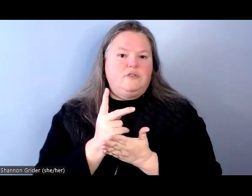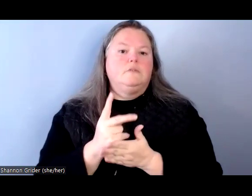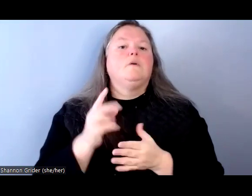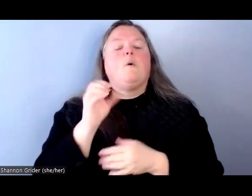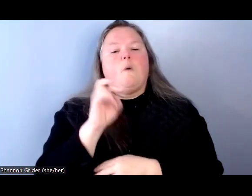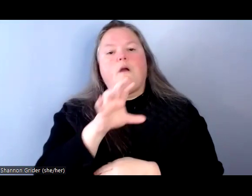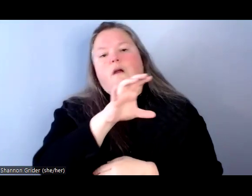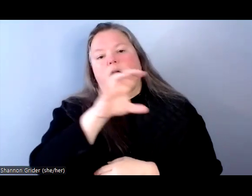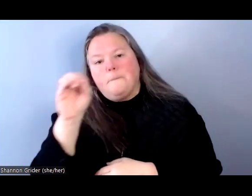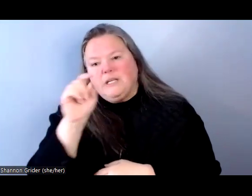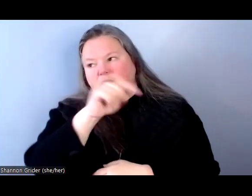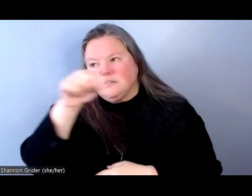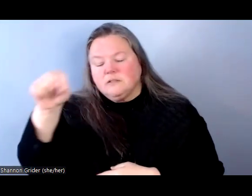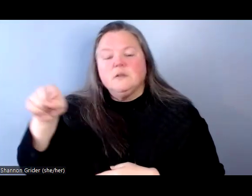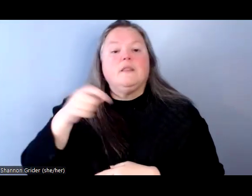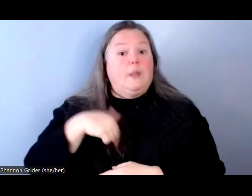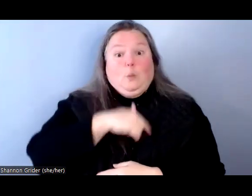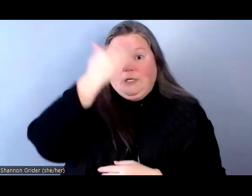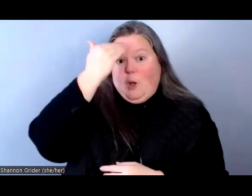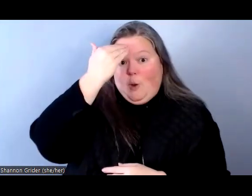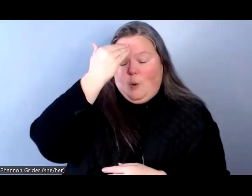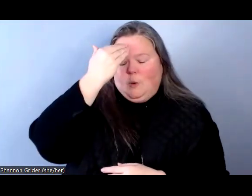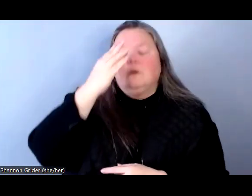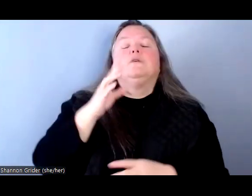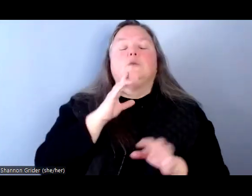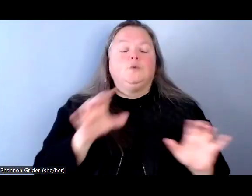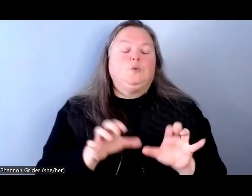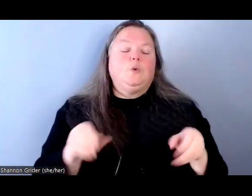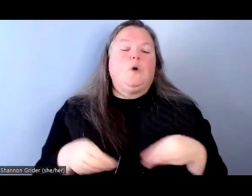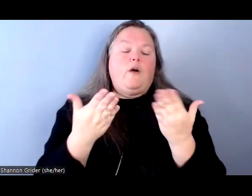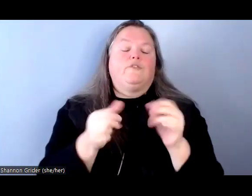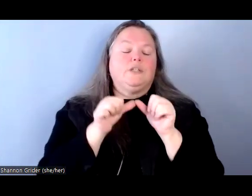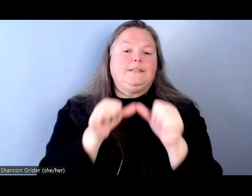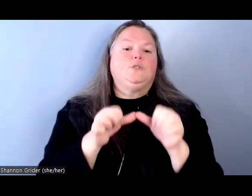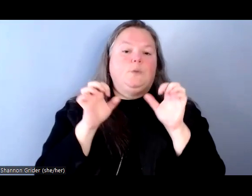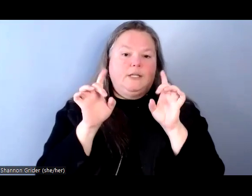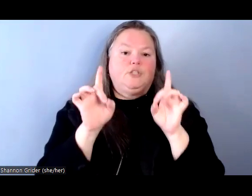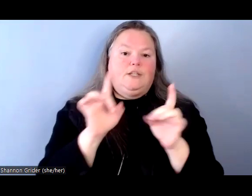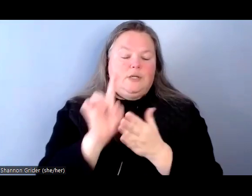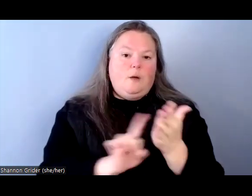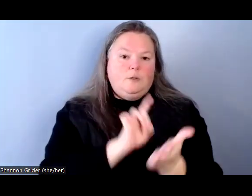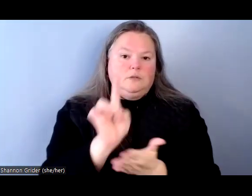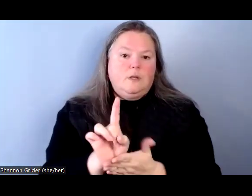that we know does offer CE hours.